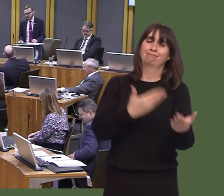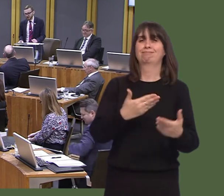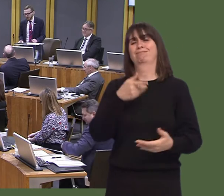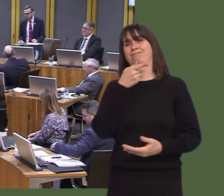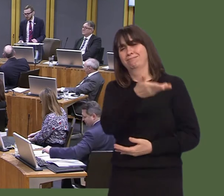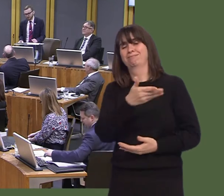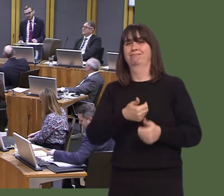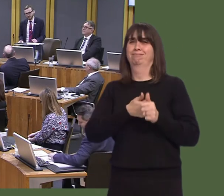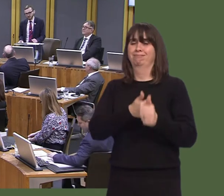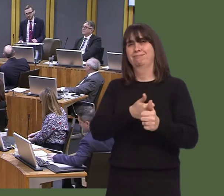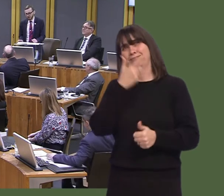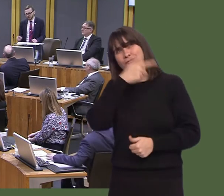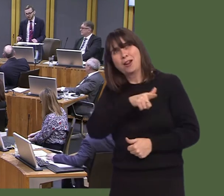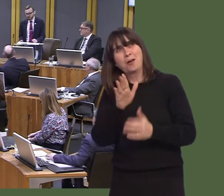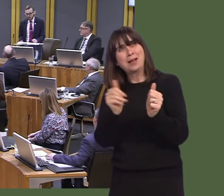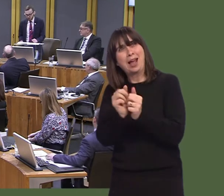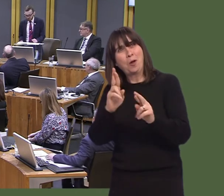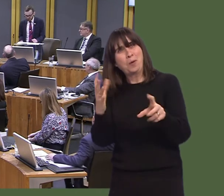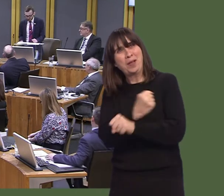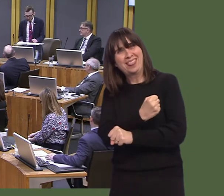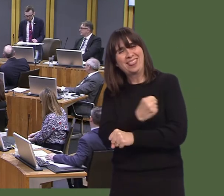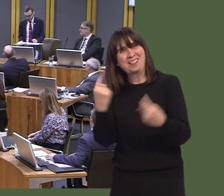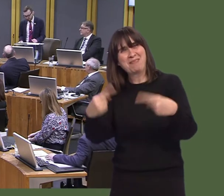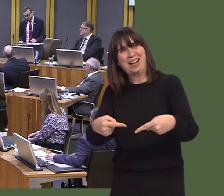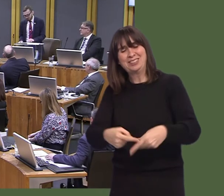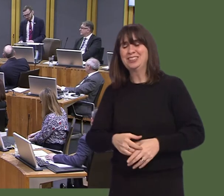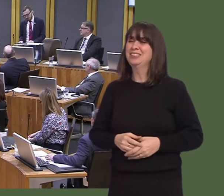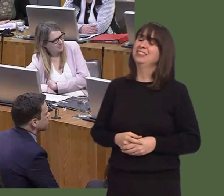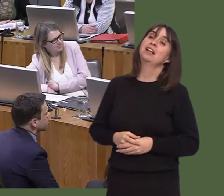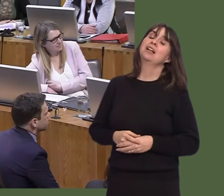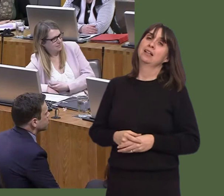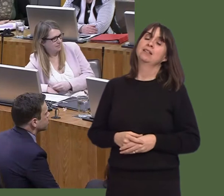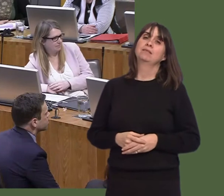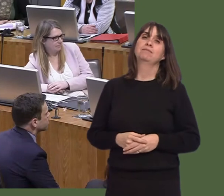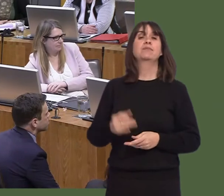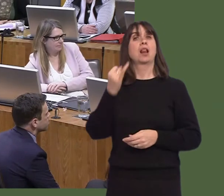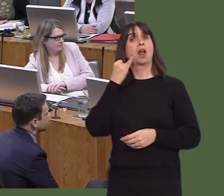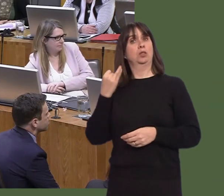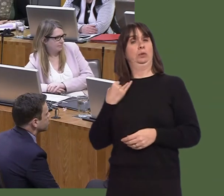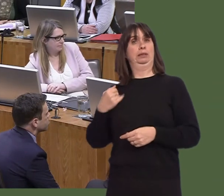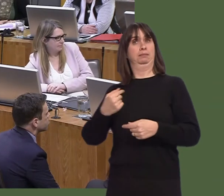Government's real evidence as to the impact of Brexit without access to the single market is something that's going to cause significant damage to the Welsh economy.